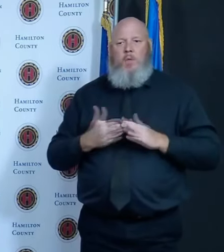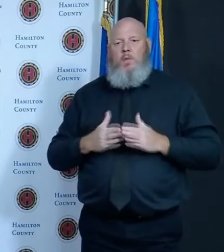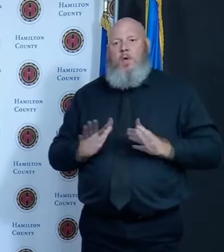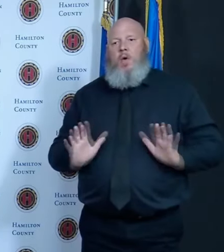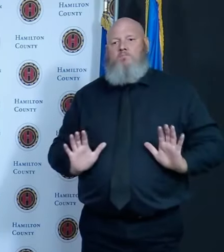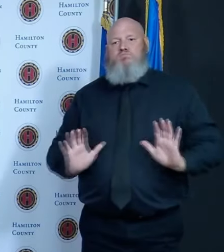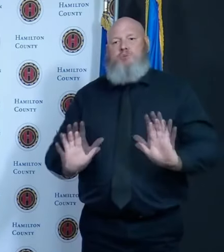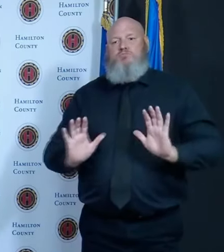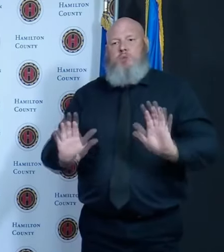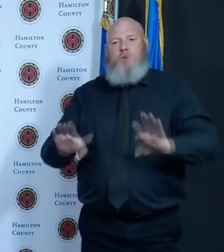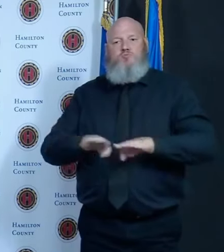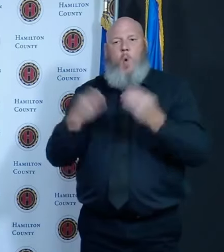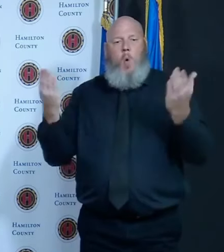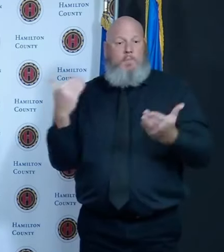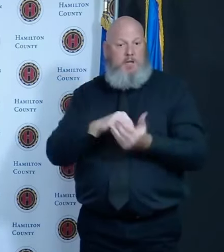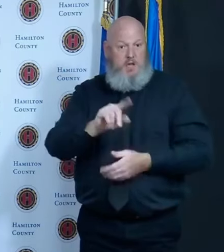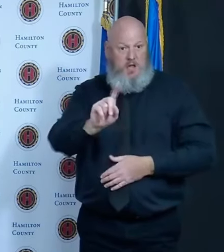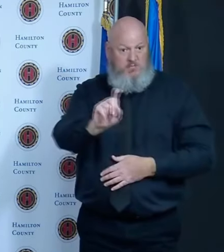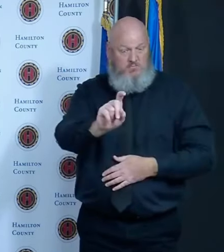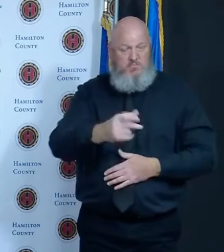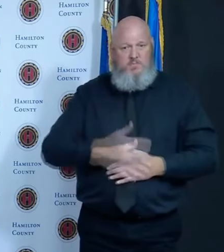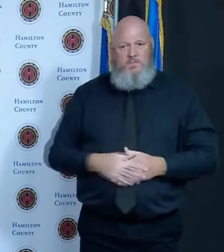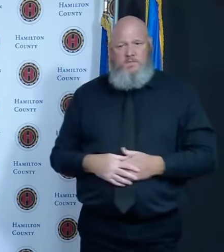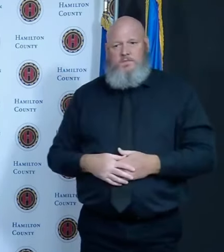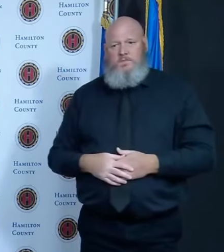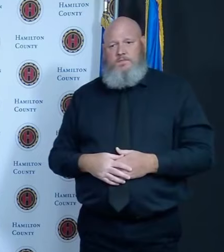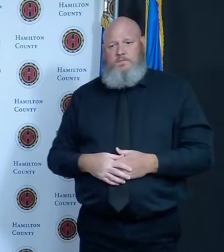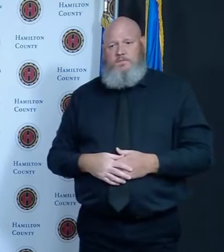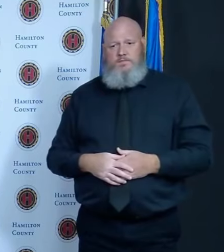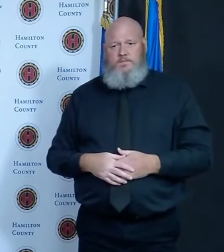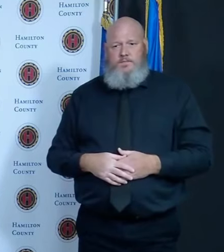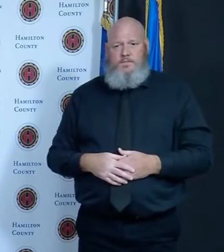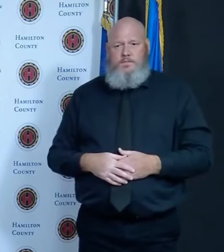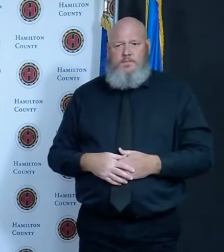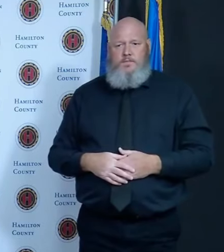from the grassroots should we say I would answer the question just a little